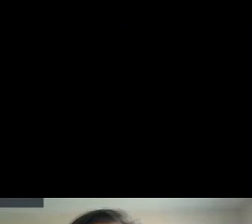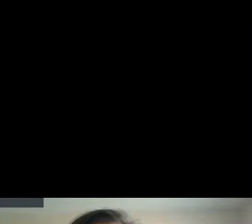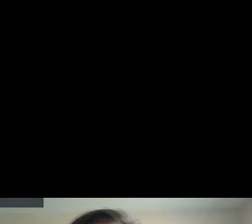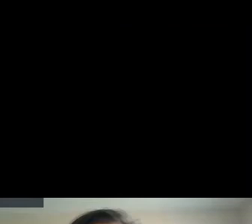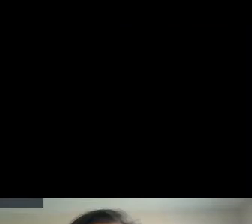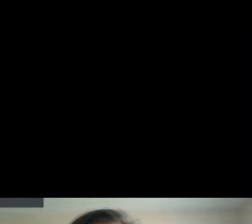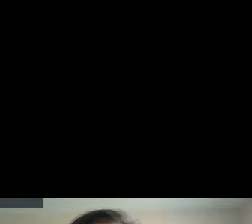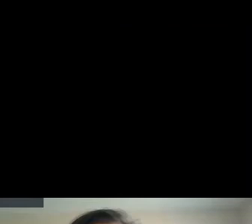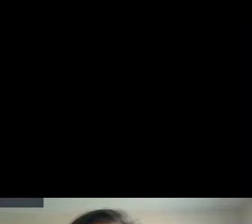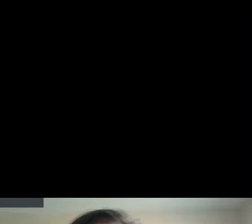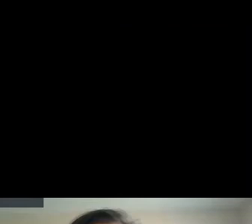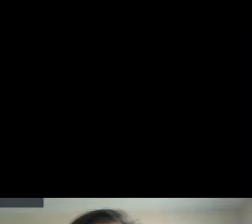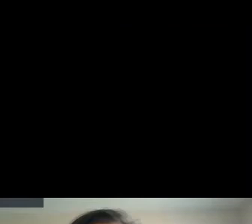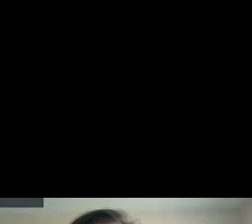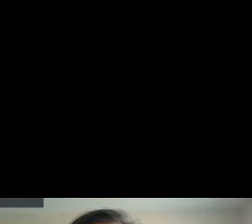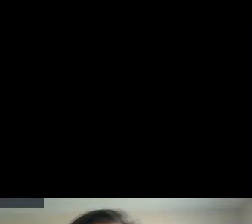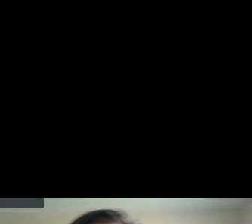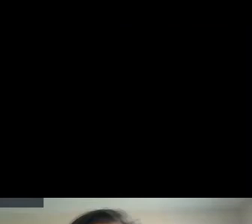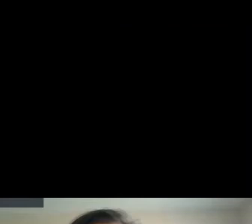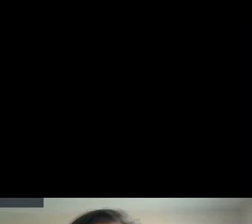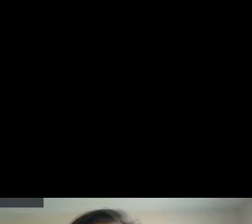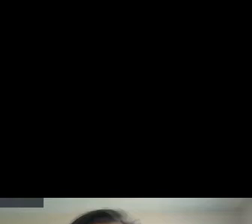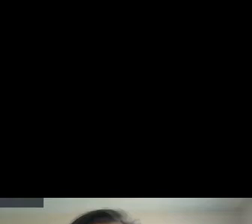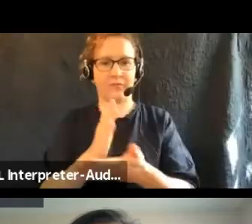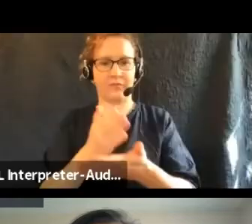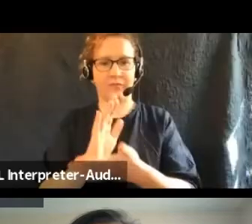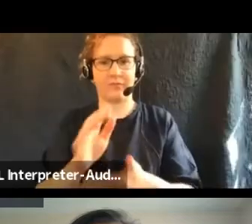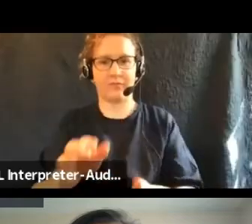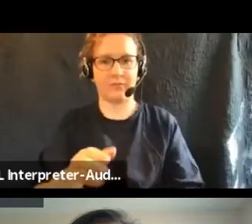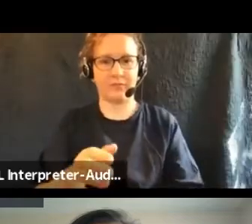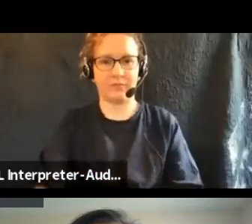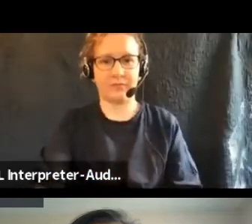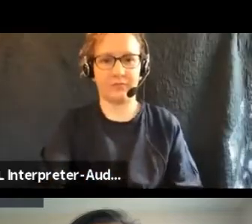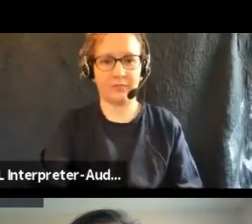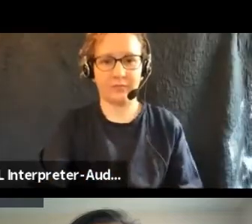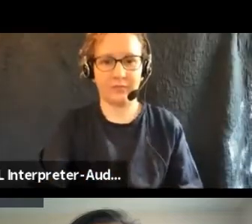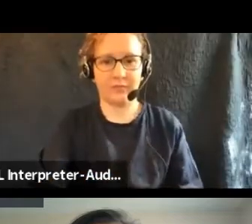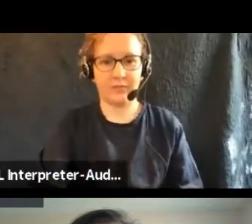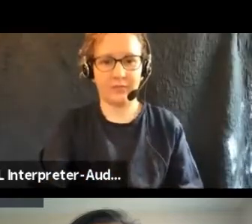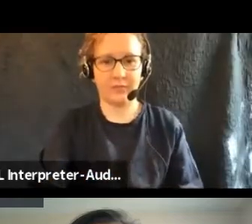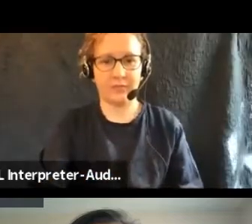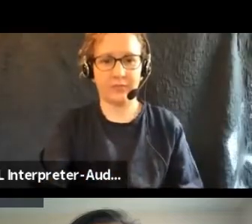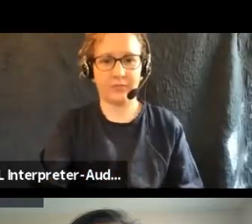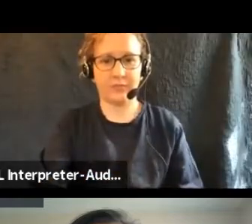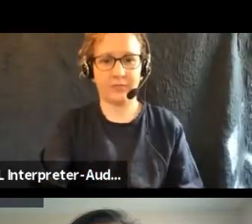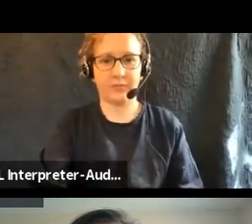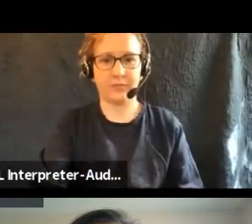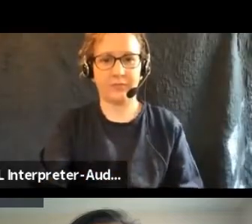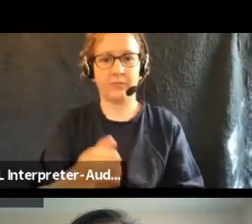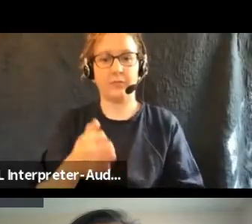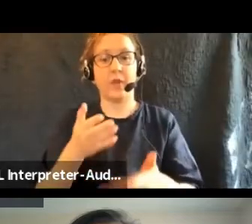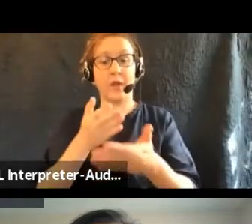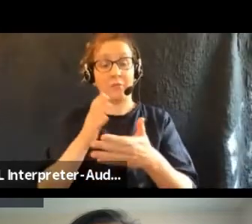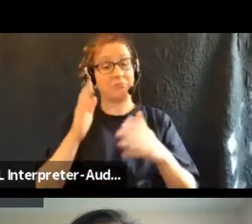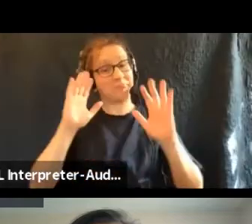Hello everyone. My name is Jamie Herrera and I am a Digital Accessibility Engineer contracted at Optum